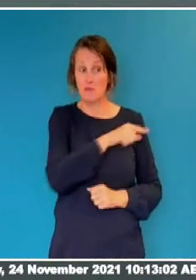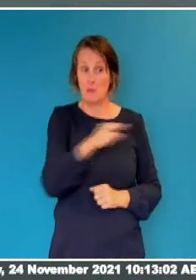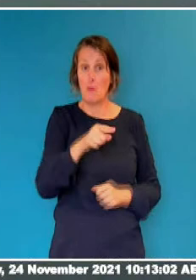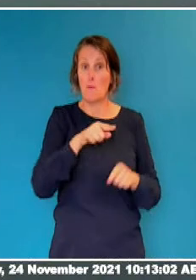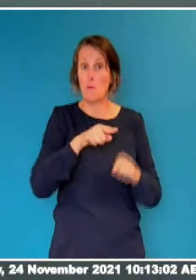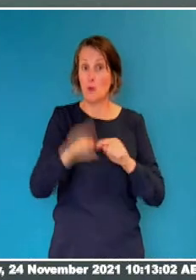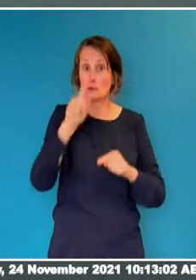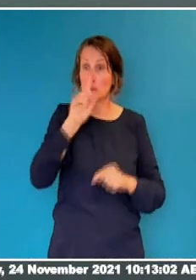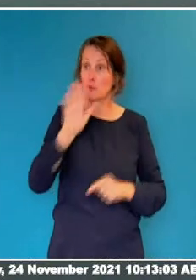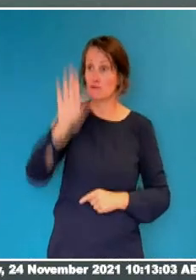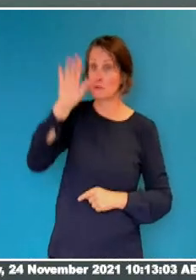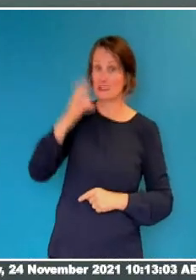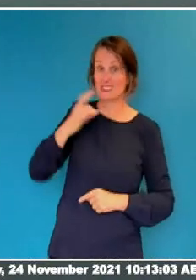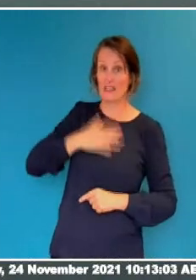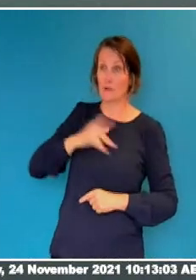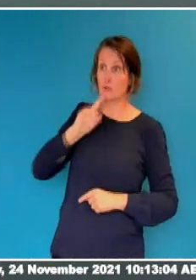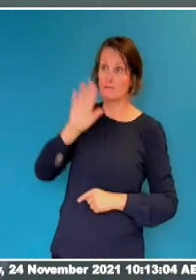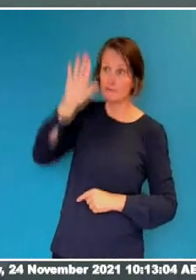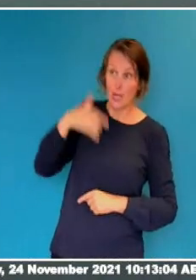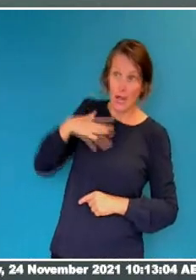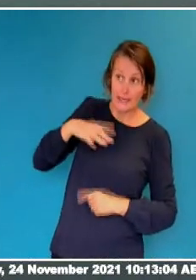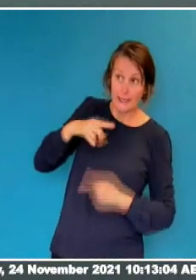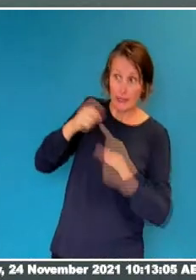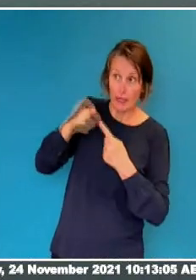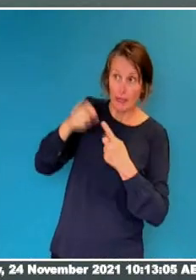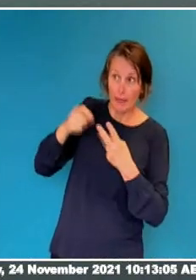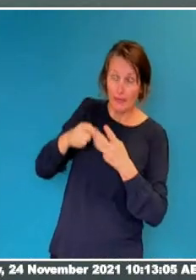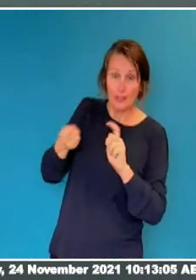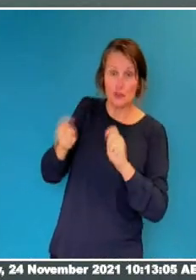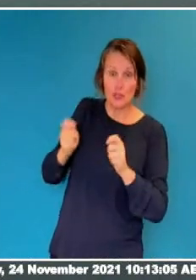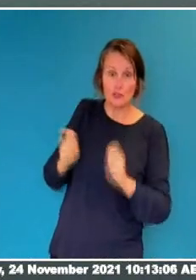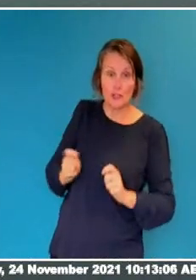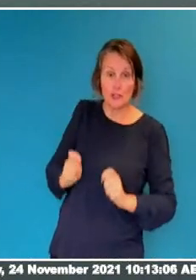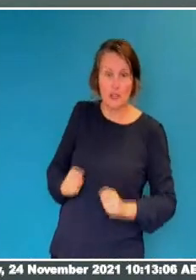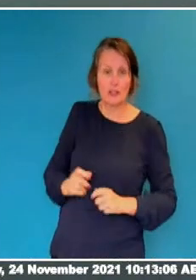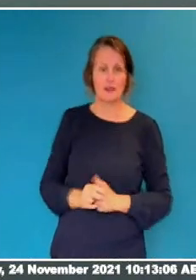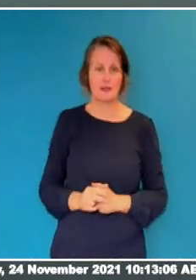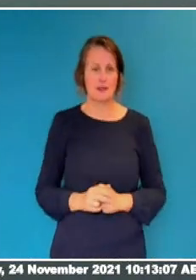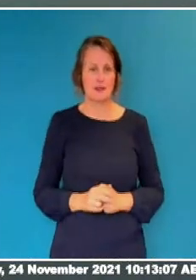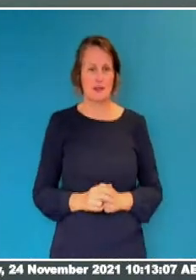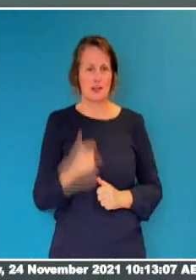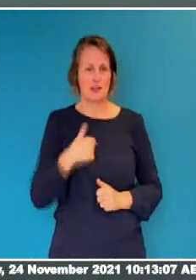But, yes, that's I guess a fairly long response to that question.